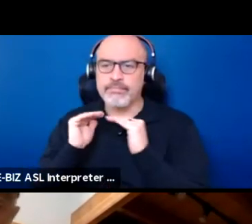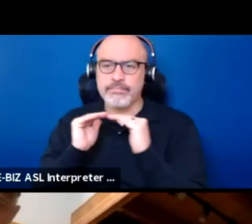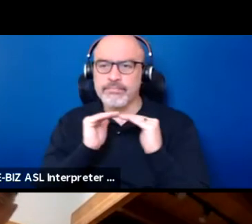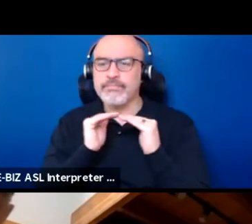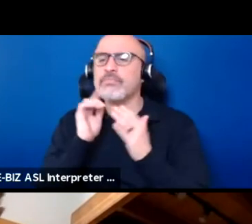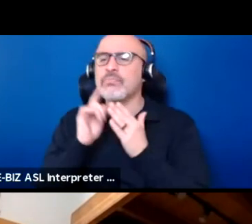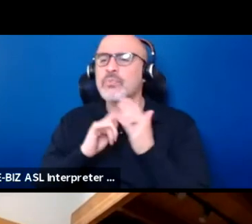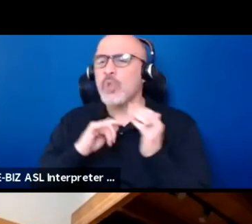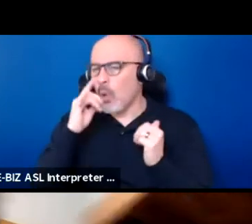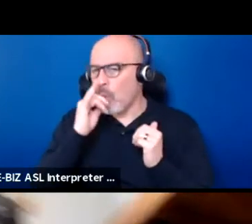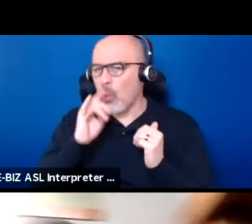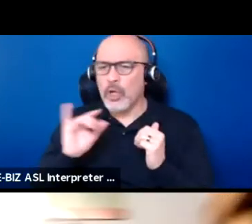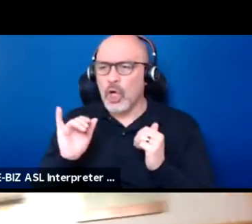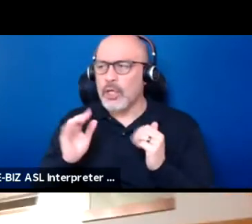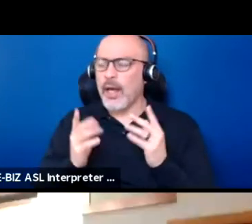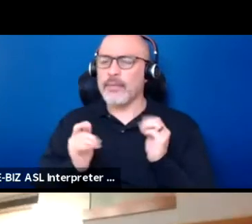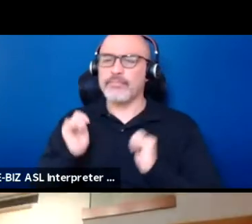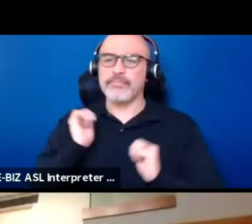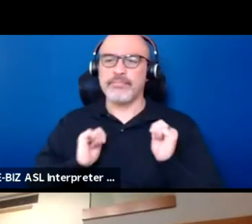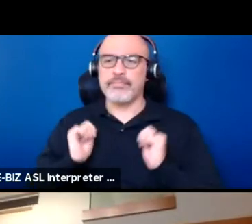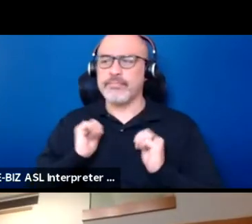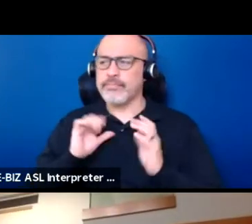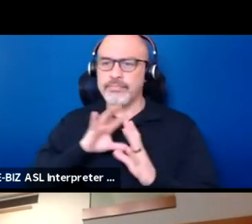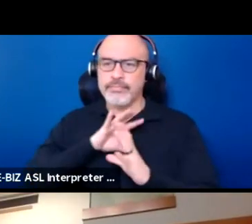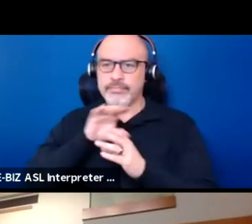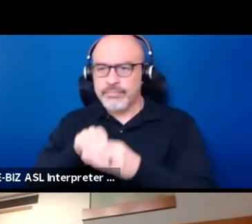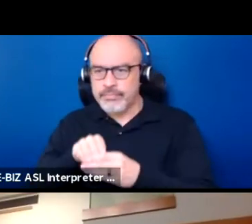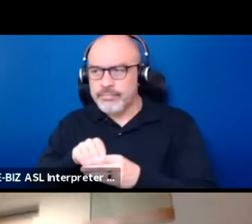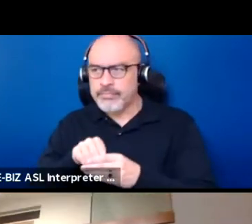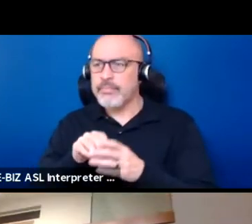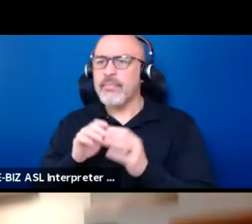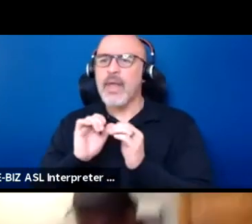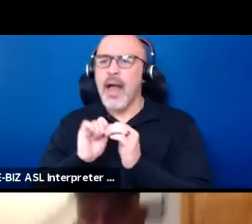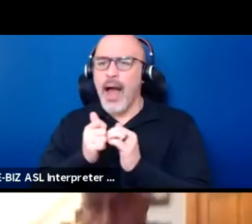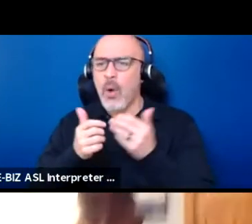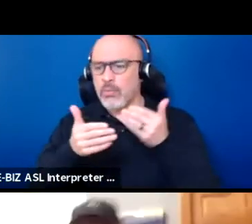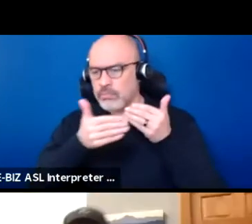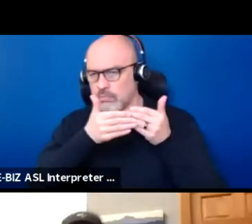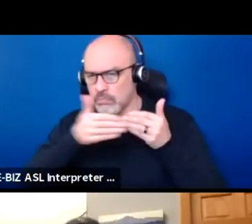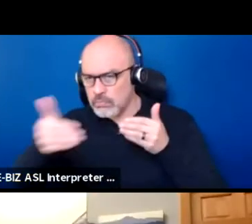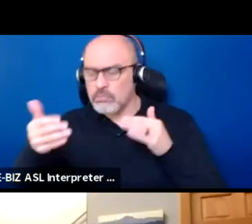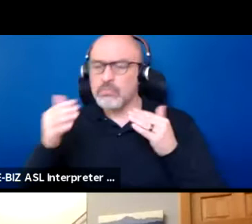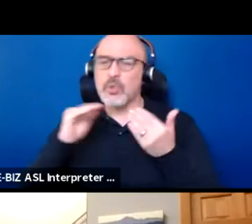and how the arts and theater should be part of that and be a consistent part of community voice.